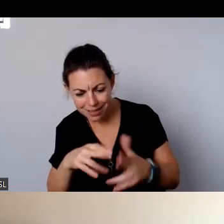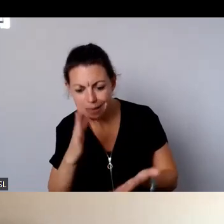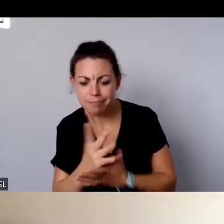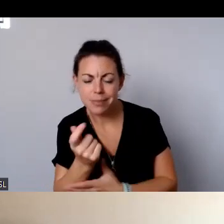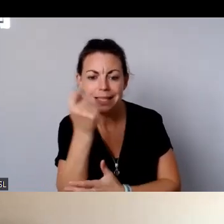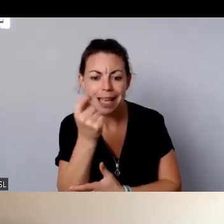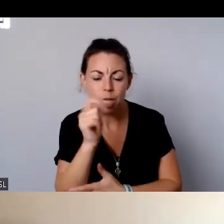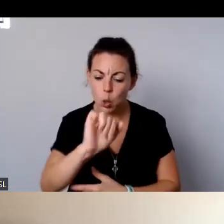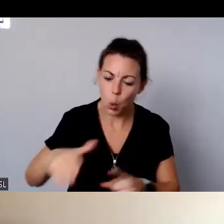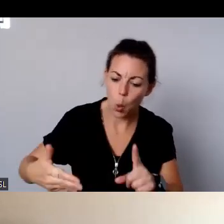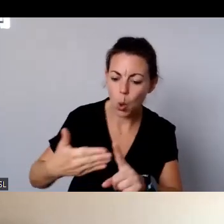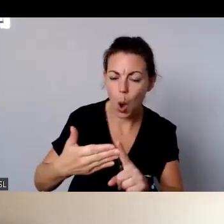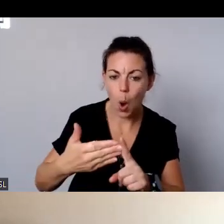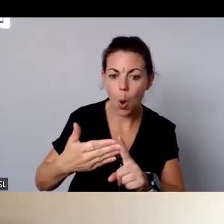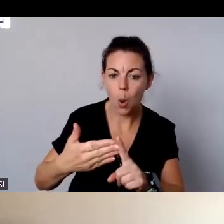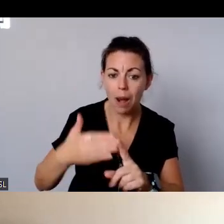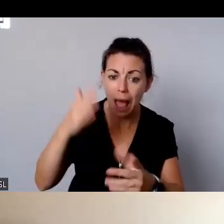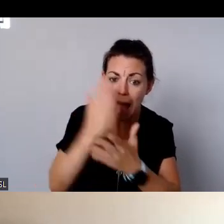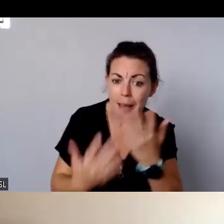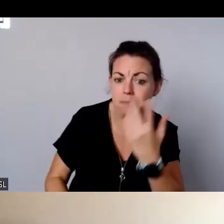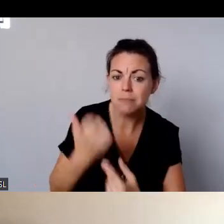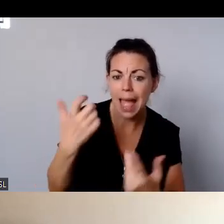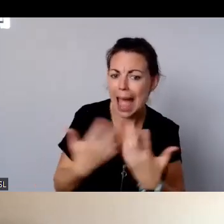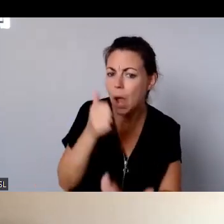What metrics did you use? What you choose there